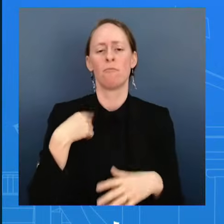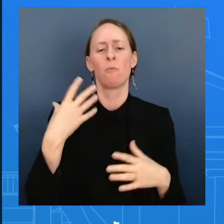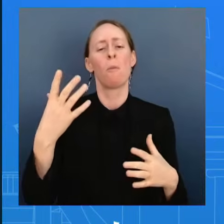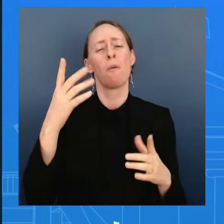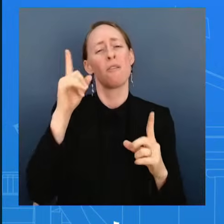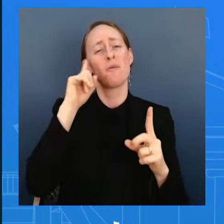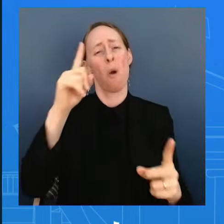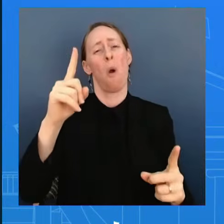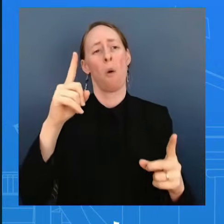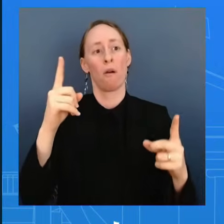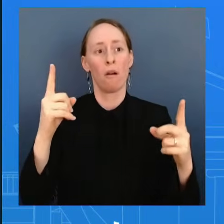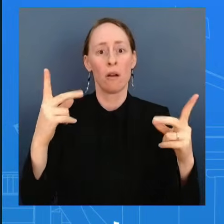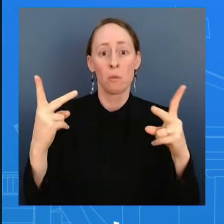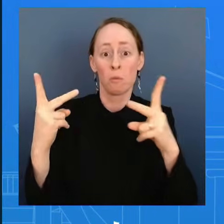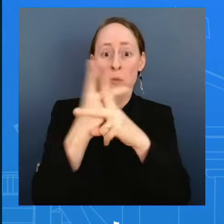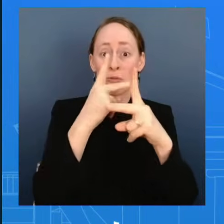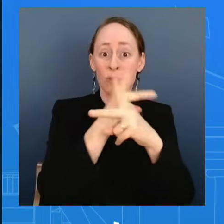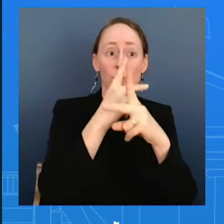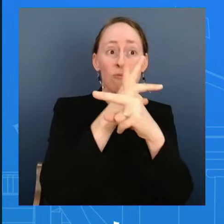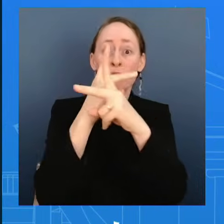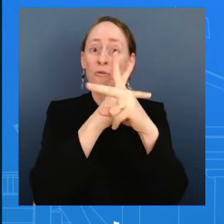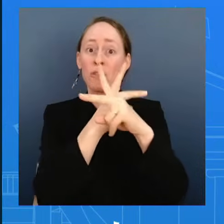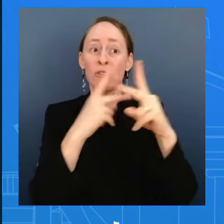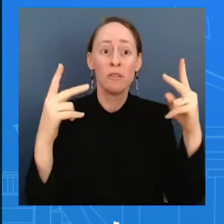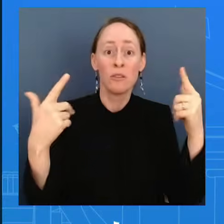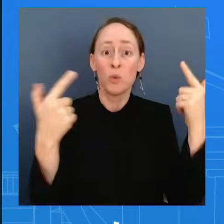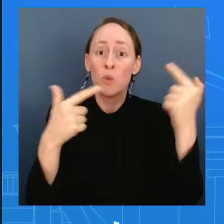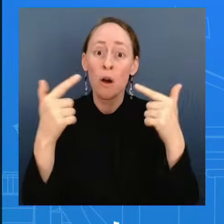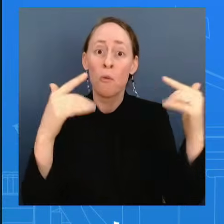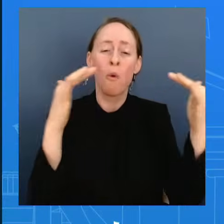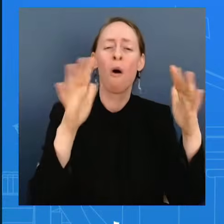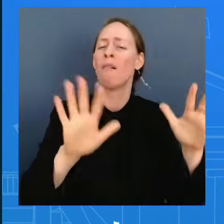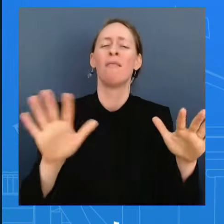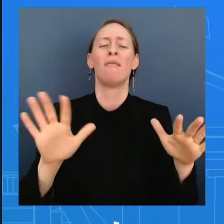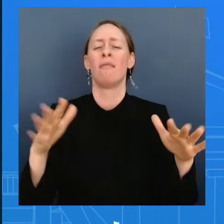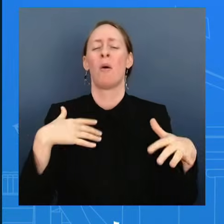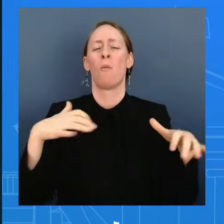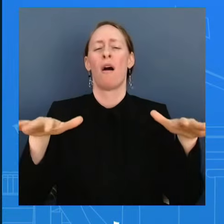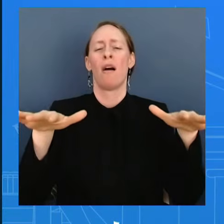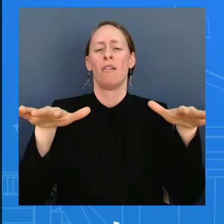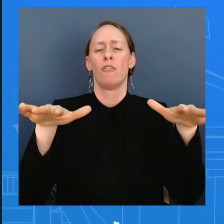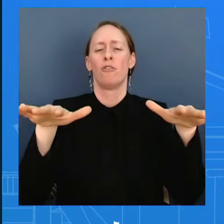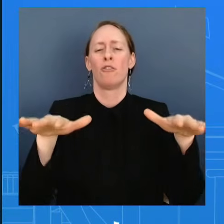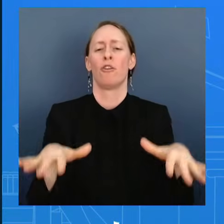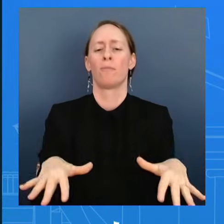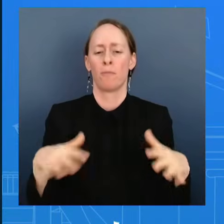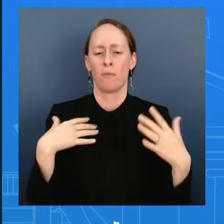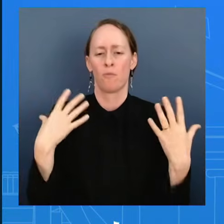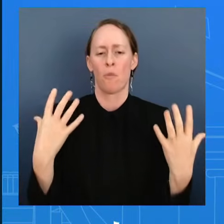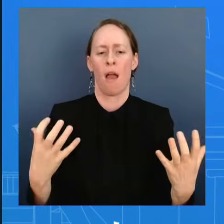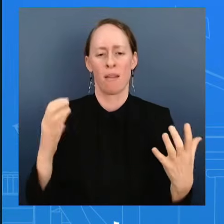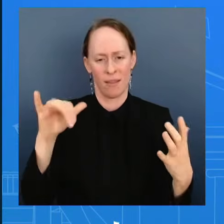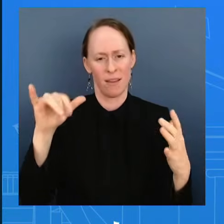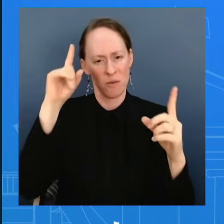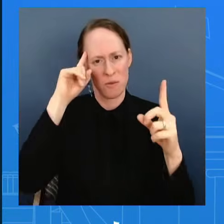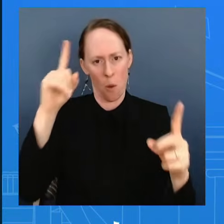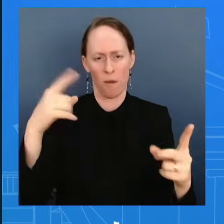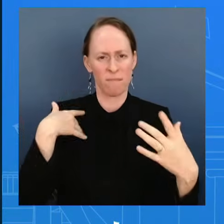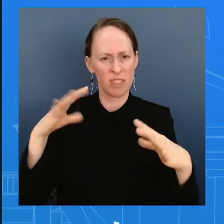when he walked in was a -- you know, an economic -- economy that was on the downturn. He had to turn that around.